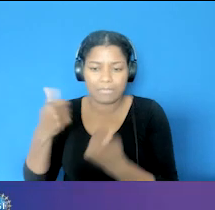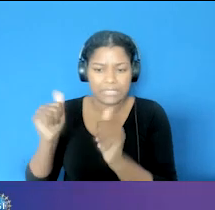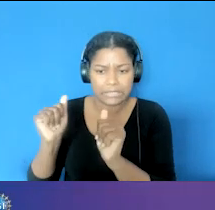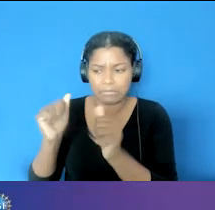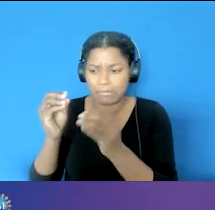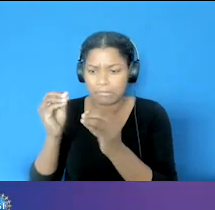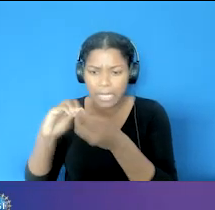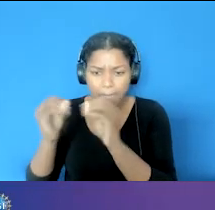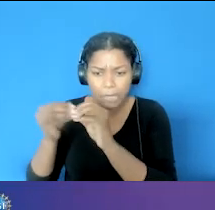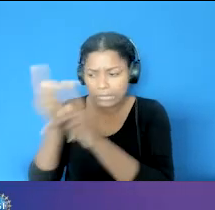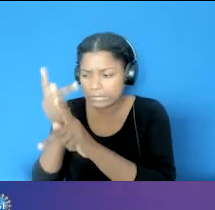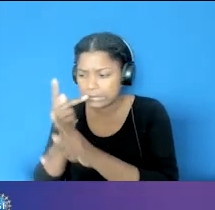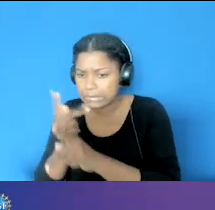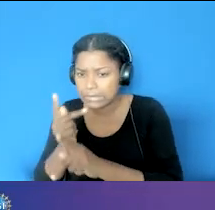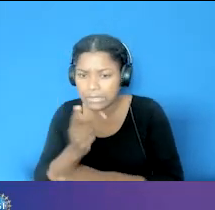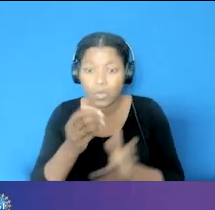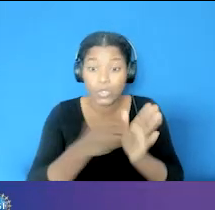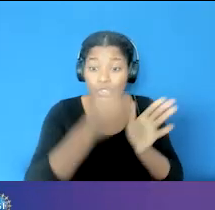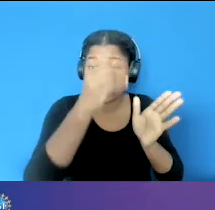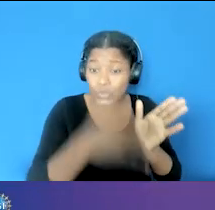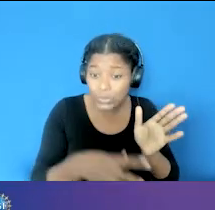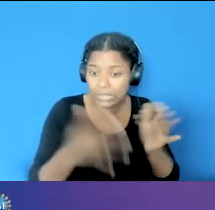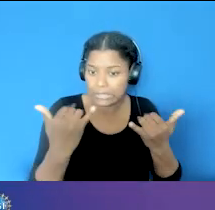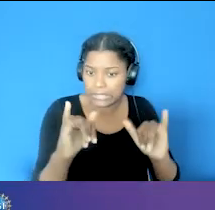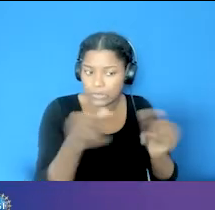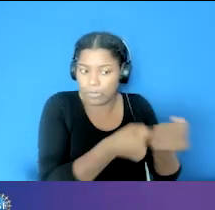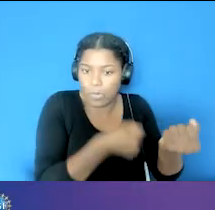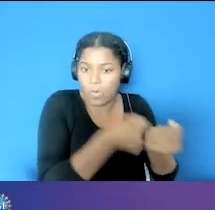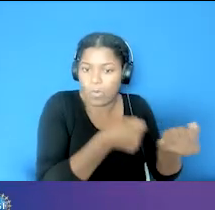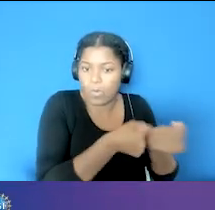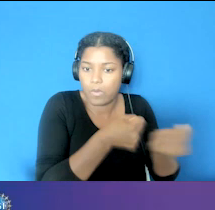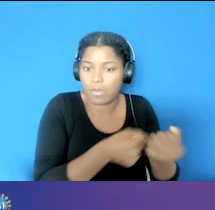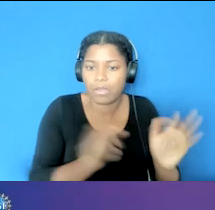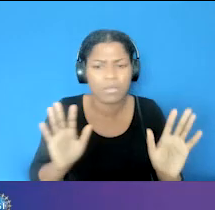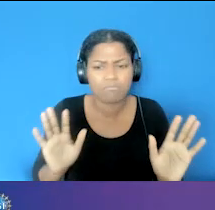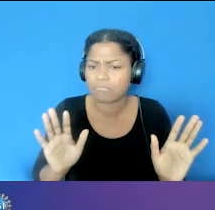I'm still doing this. There's still a student that's being supported. Again, it is not about the funding.